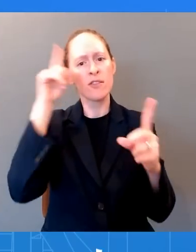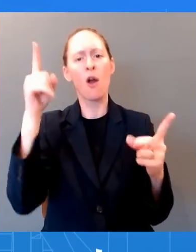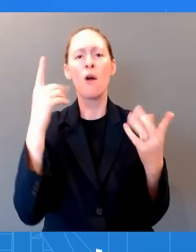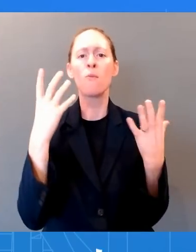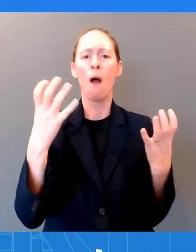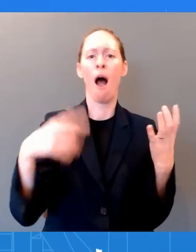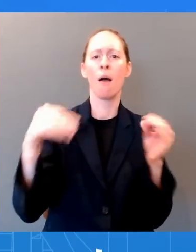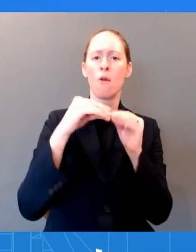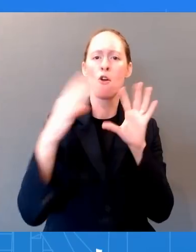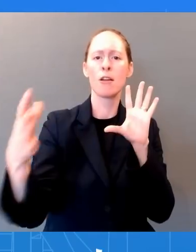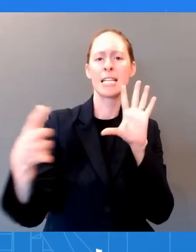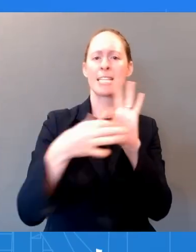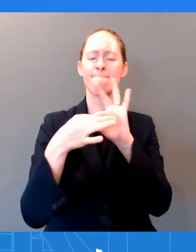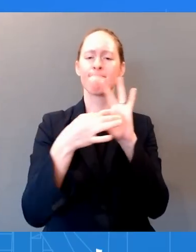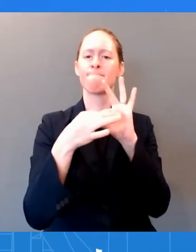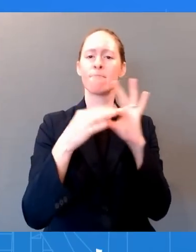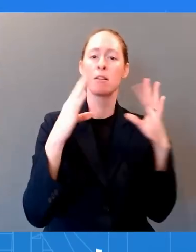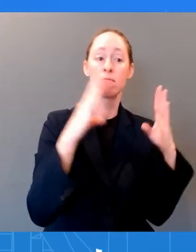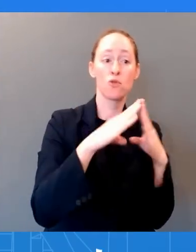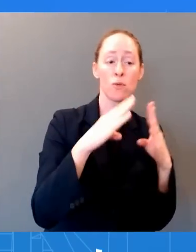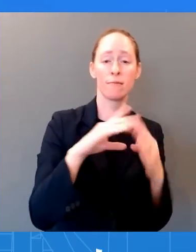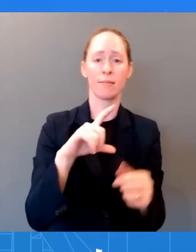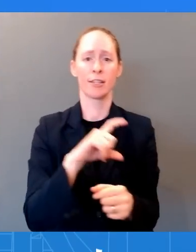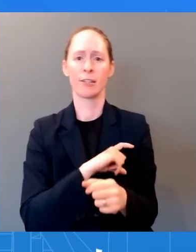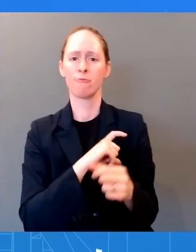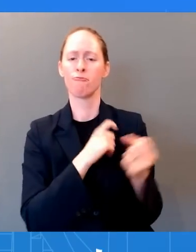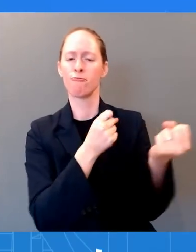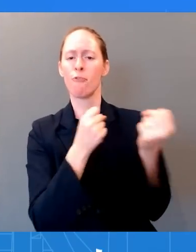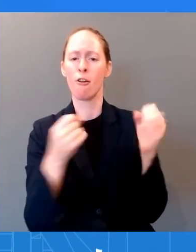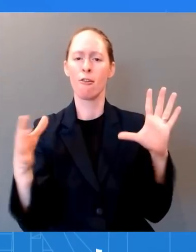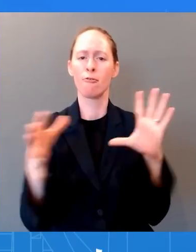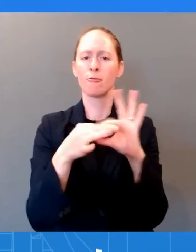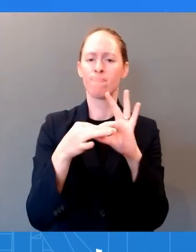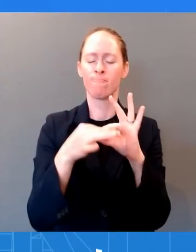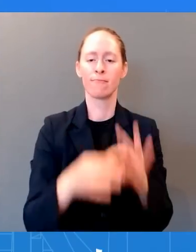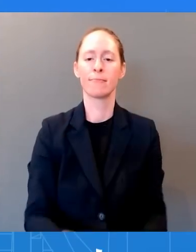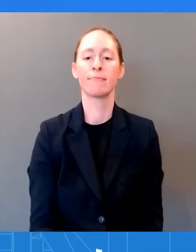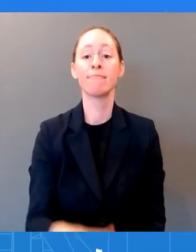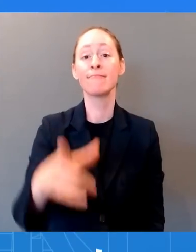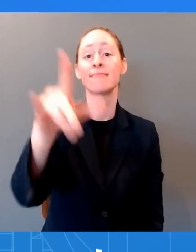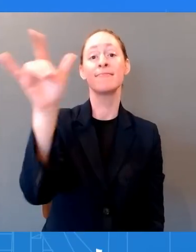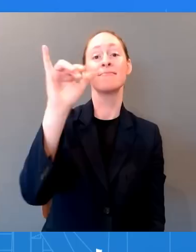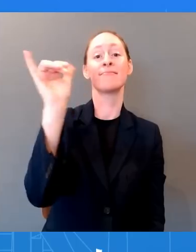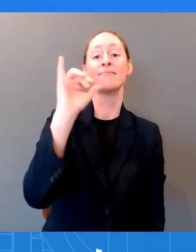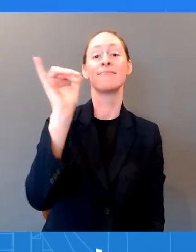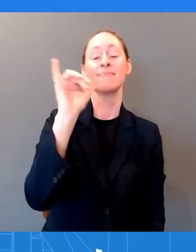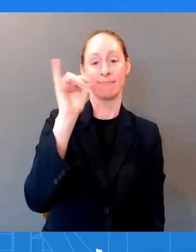that President Biden signed into law last year, we sent $350 billion to local governments